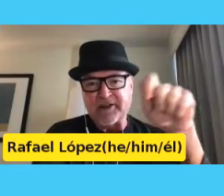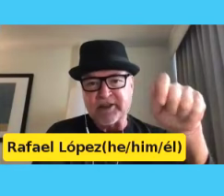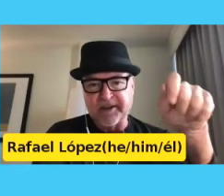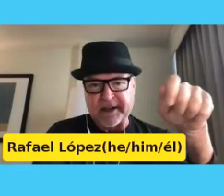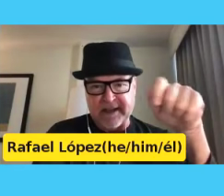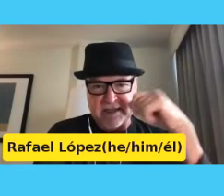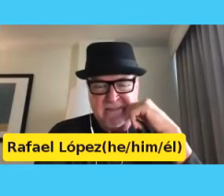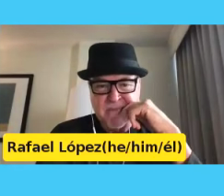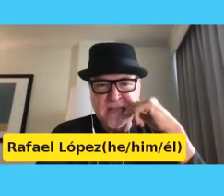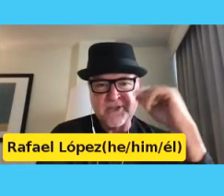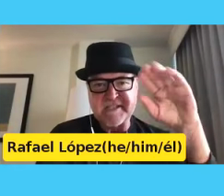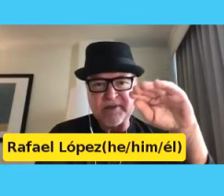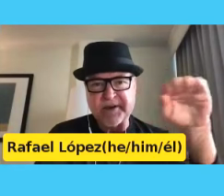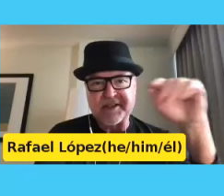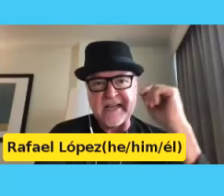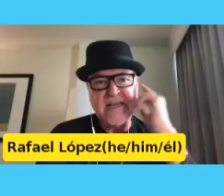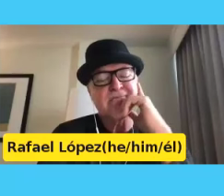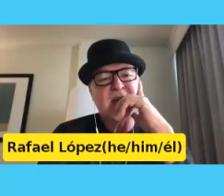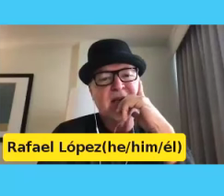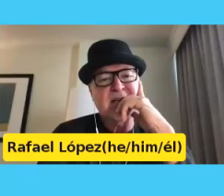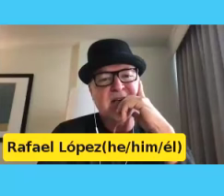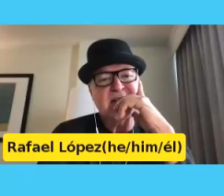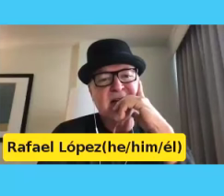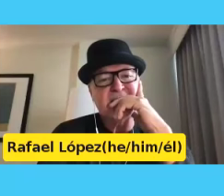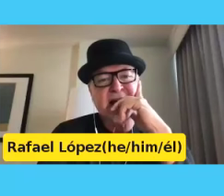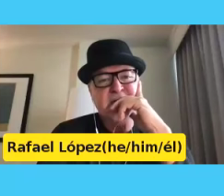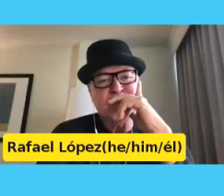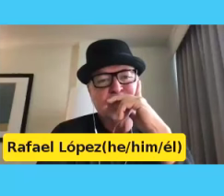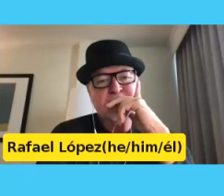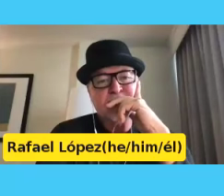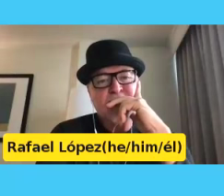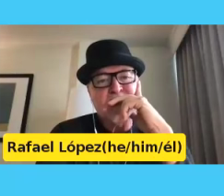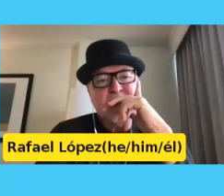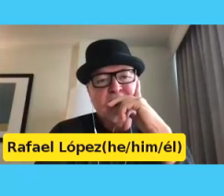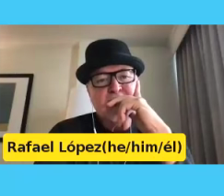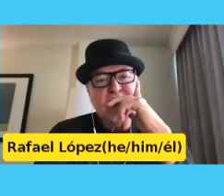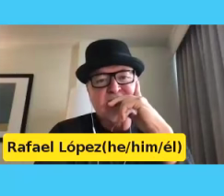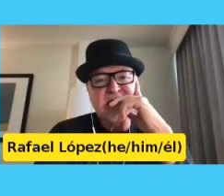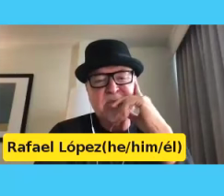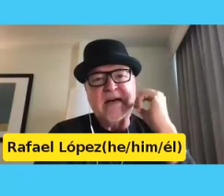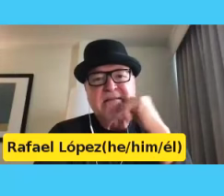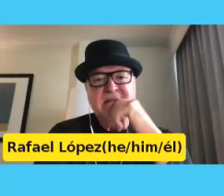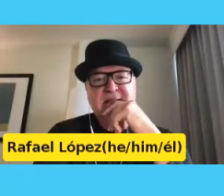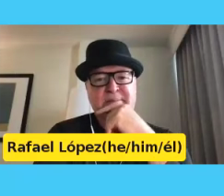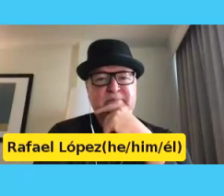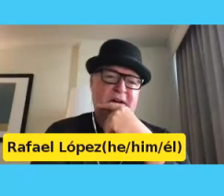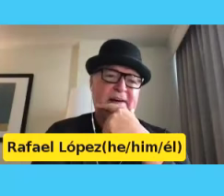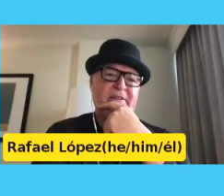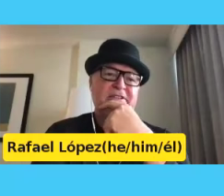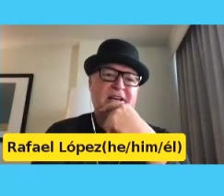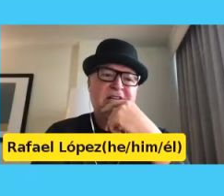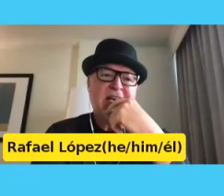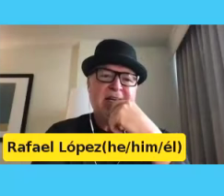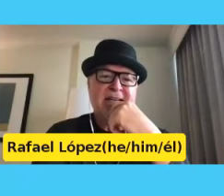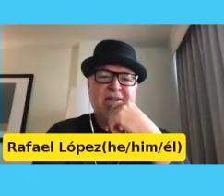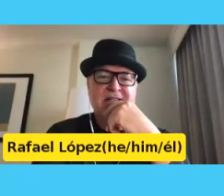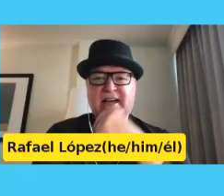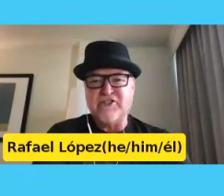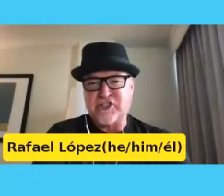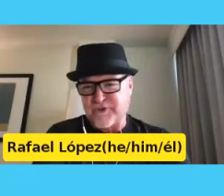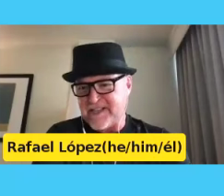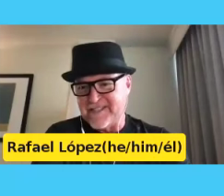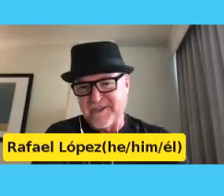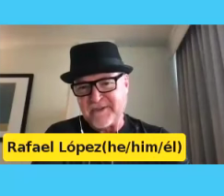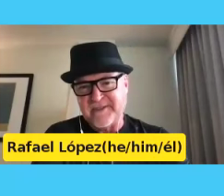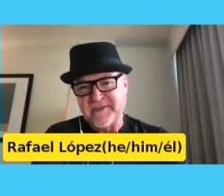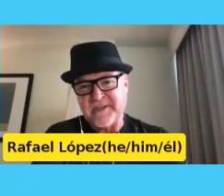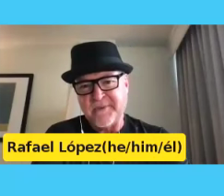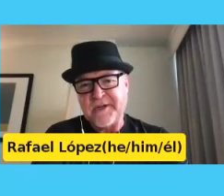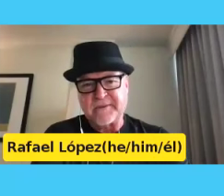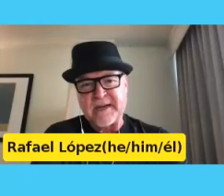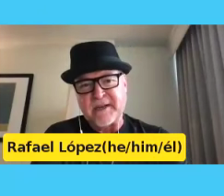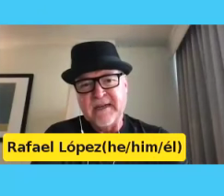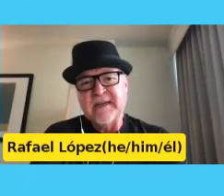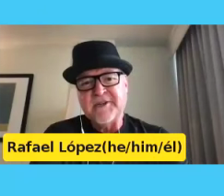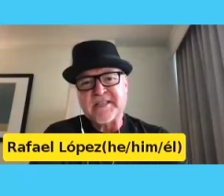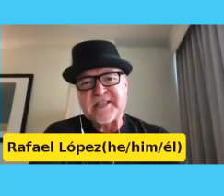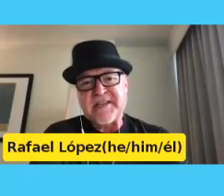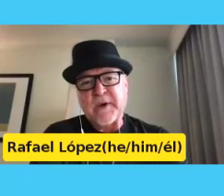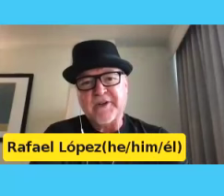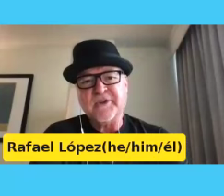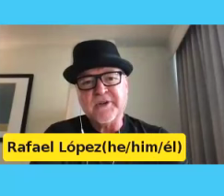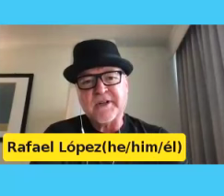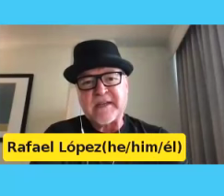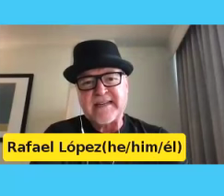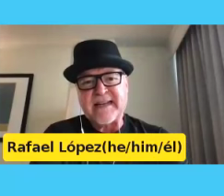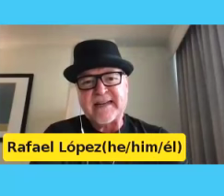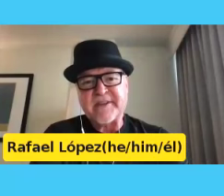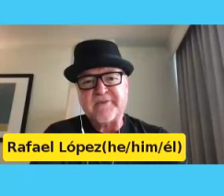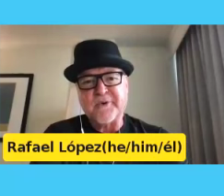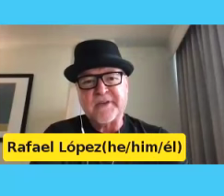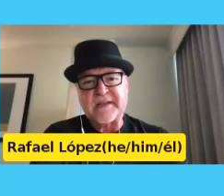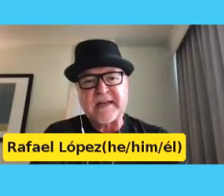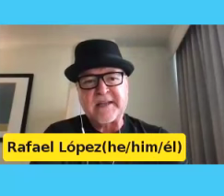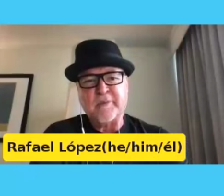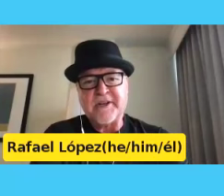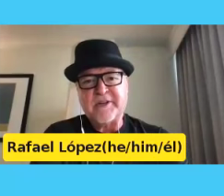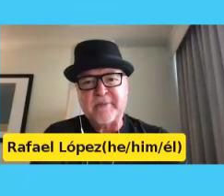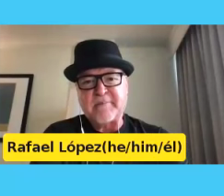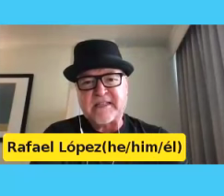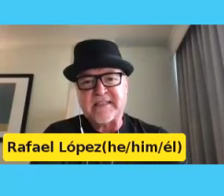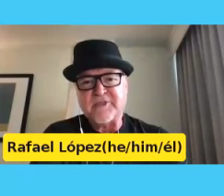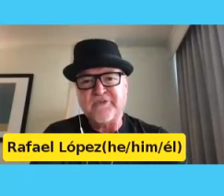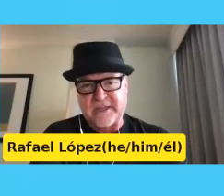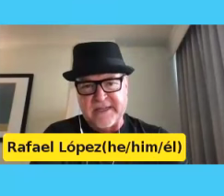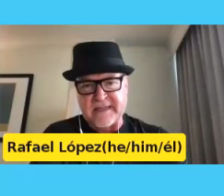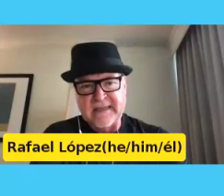see how we started doing only the edges of all the areas. Note all the little dots that I put in there. Those dots are to indicate to the -- indicate to the kids or the students what color that will be. You can see no confusion, where the drawn, the might